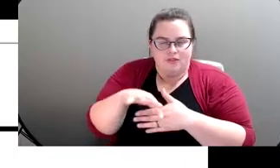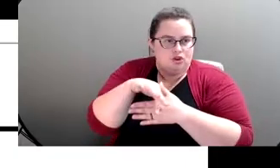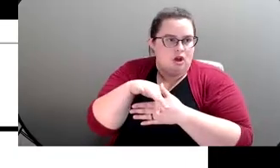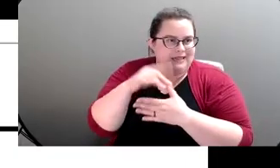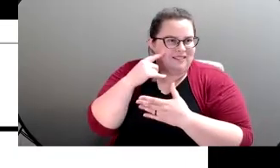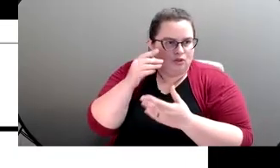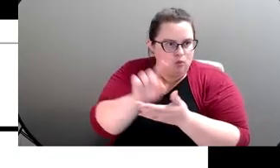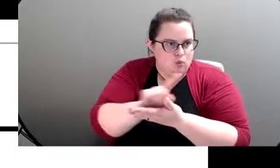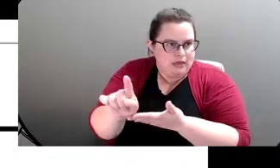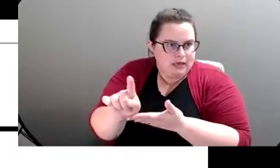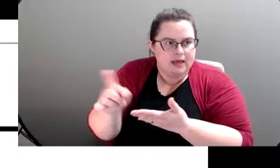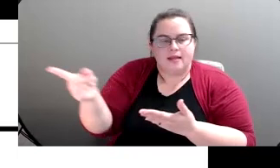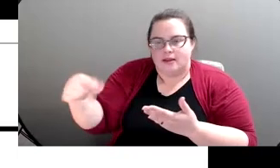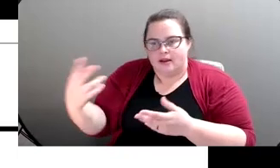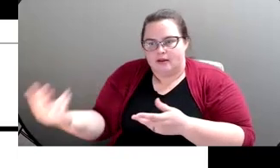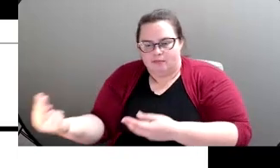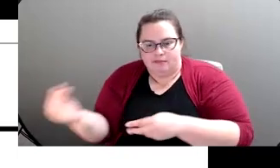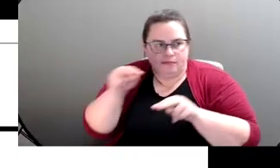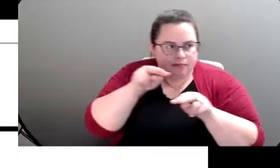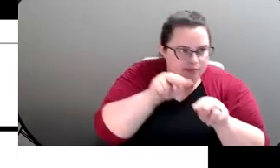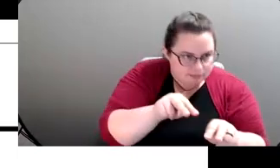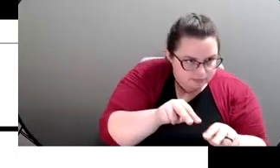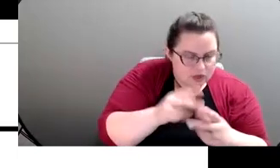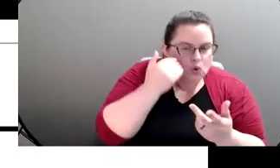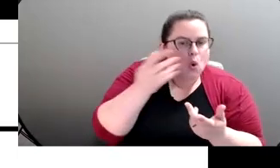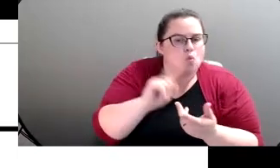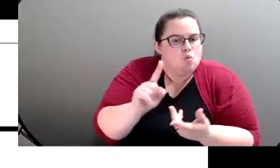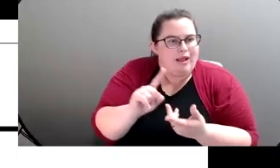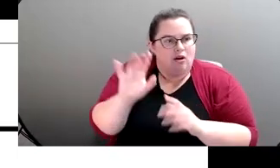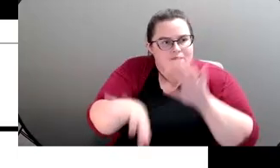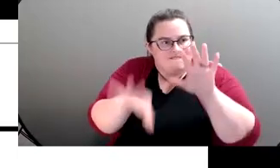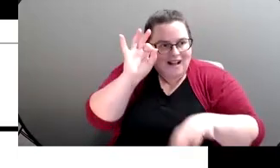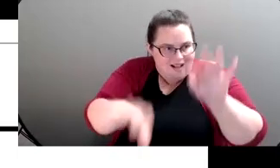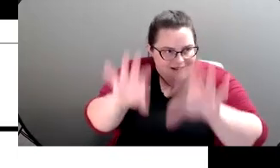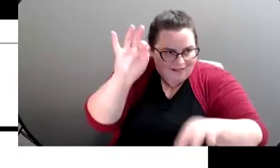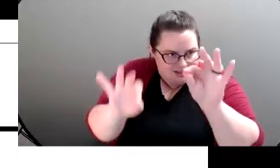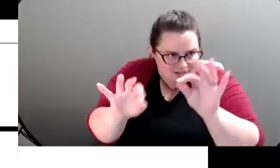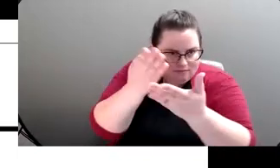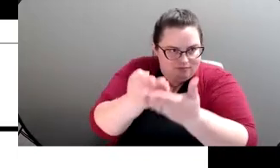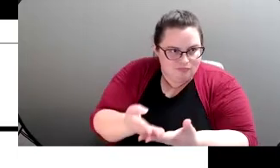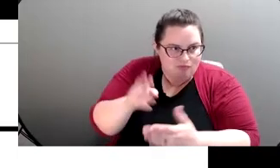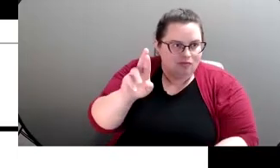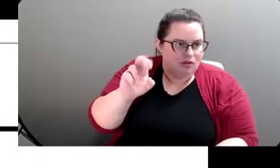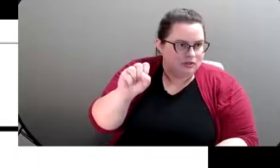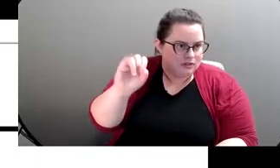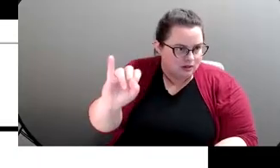Then again, they can just really easily, they know where to look. So it is kind of a good idea to do that.